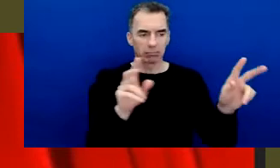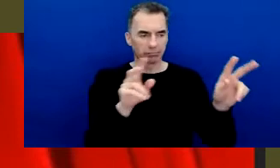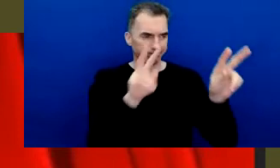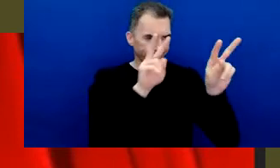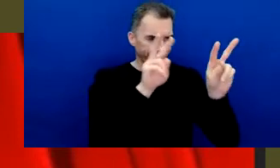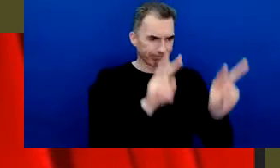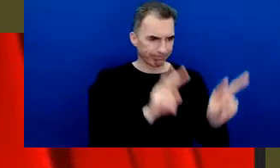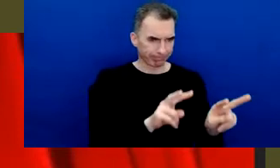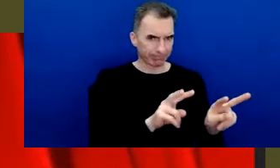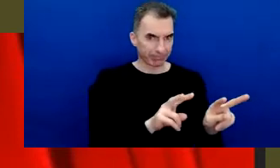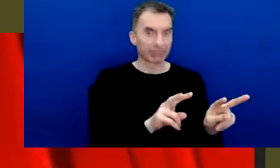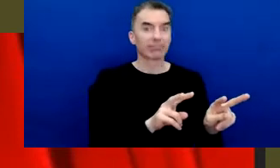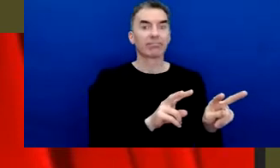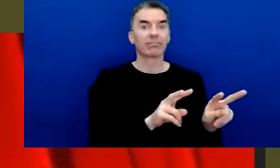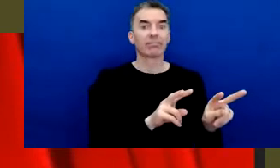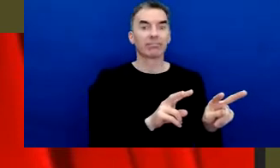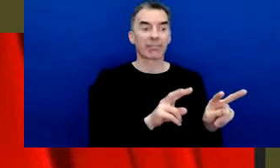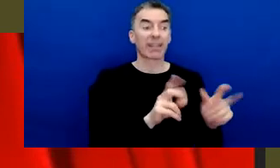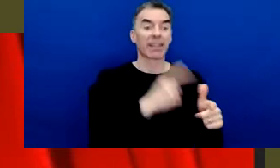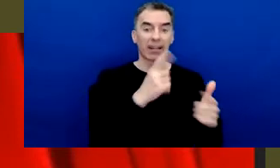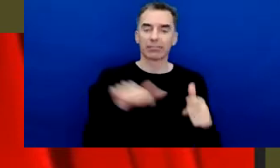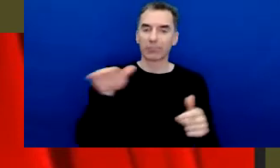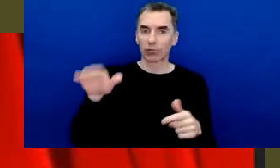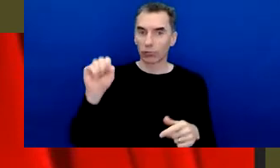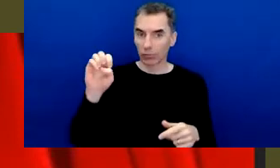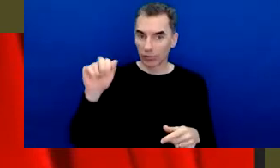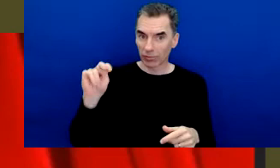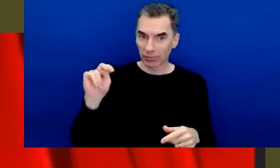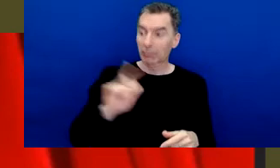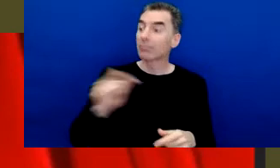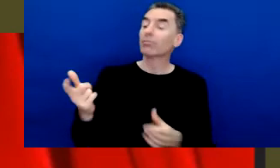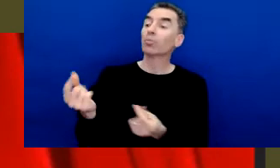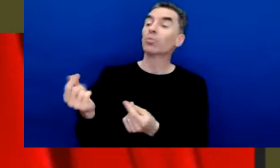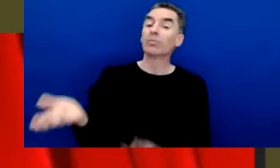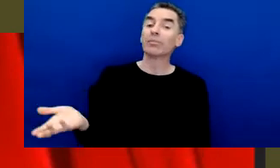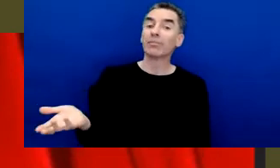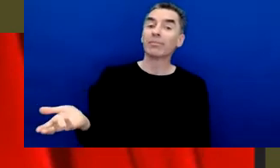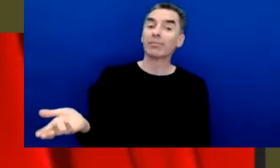And then we involve Sean and then Sean. Take it away.